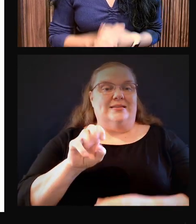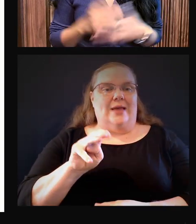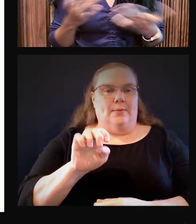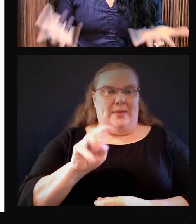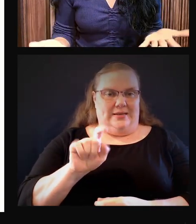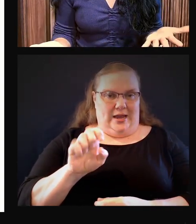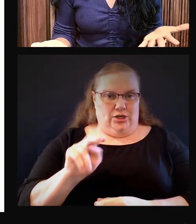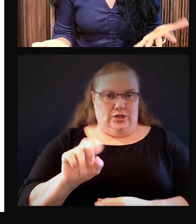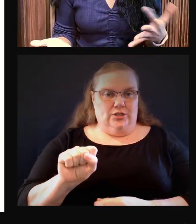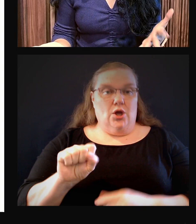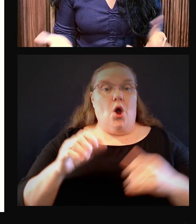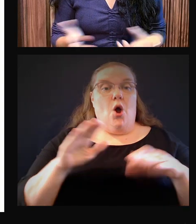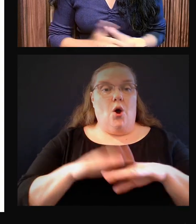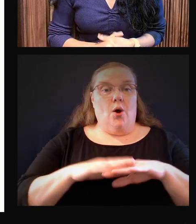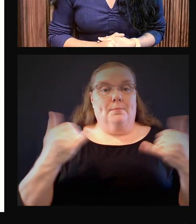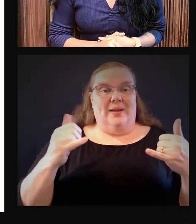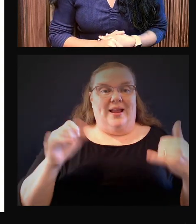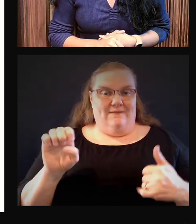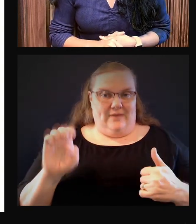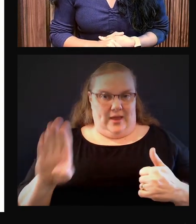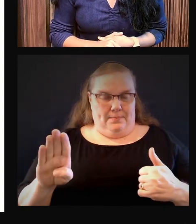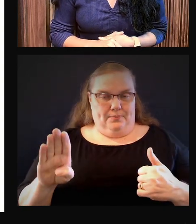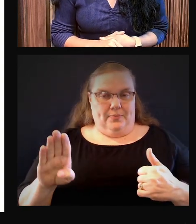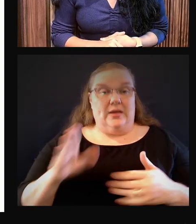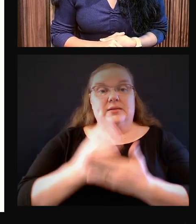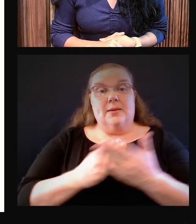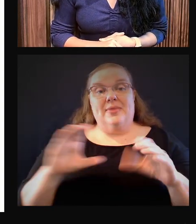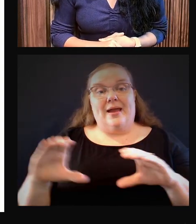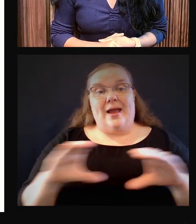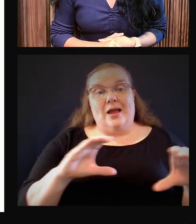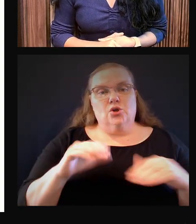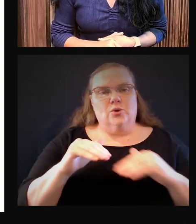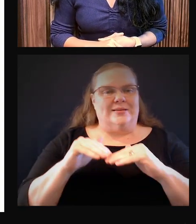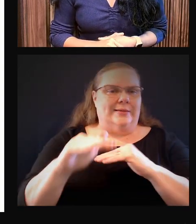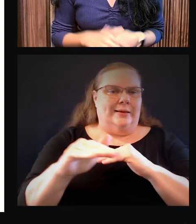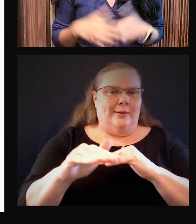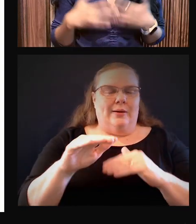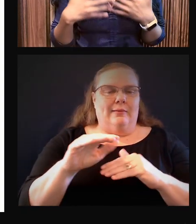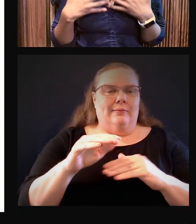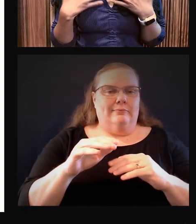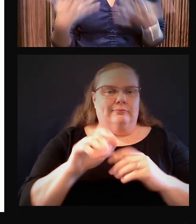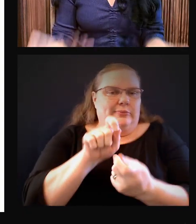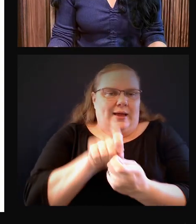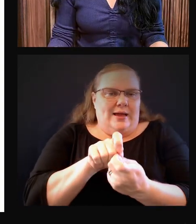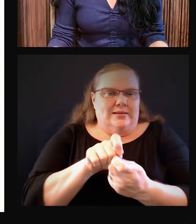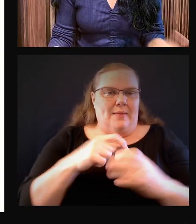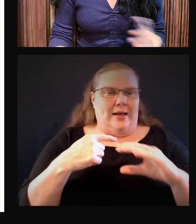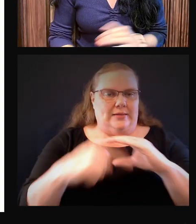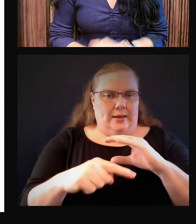Some of these actions include sending out customized e-mails or doing push notifications.